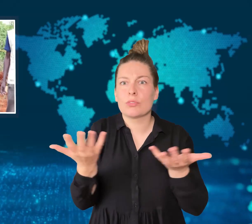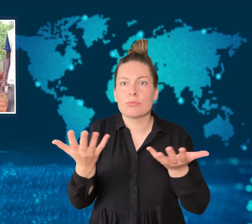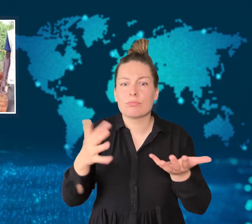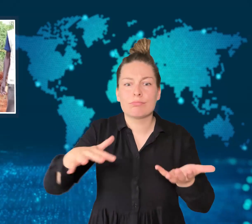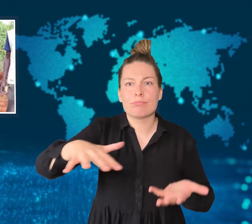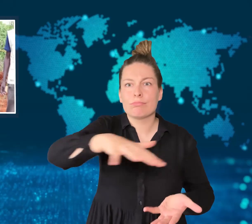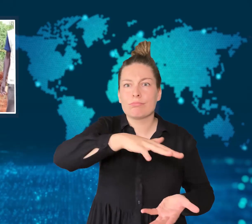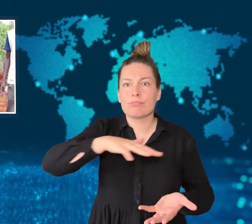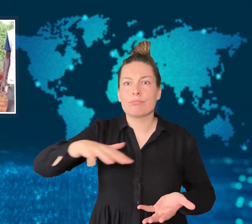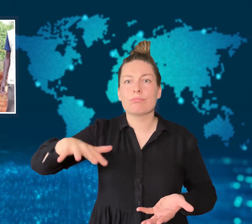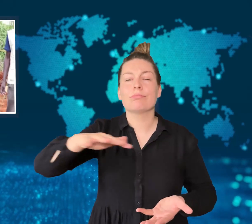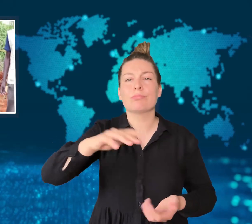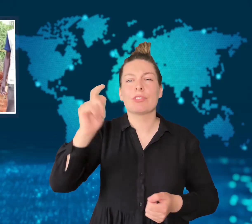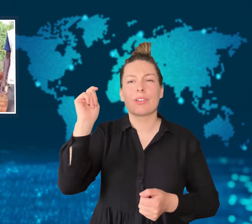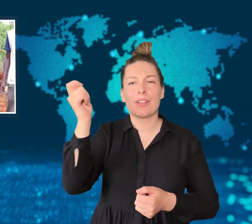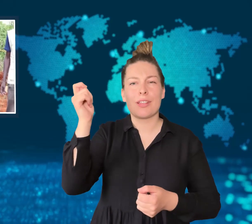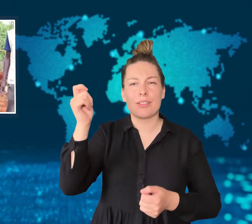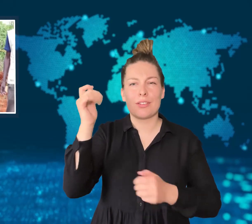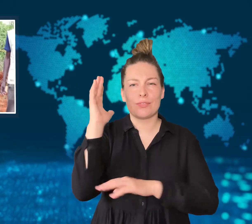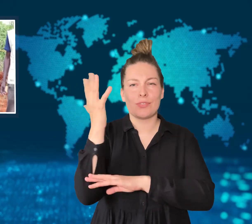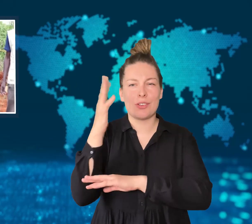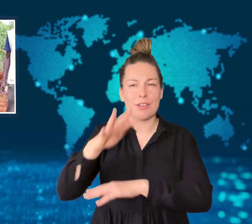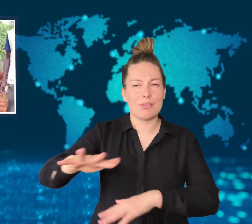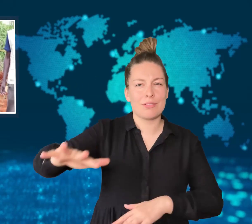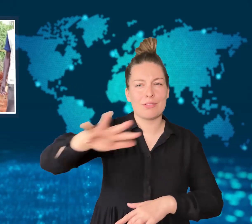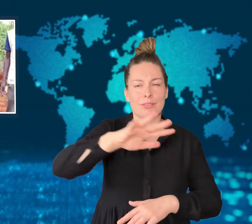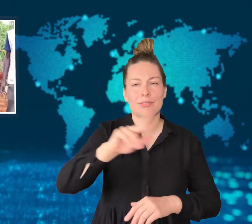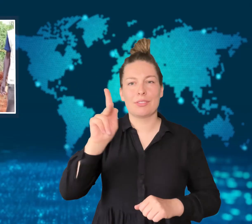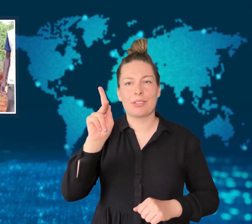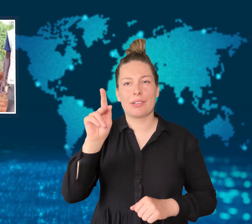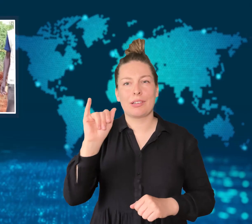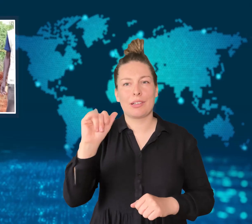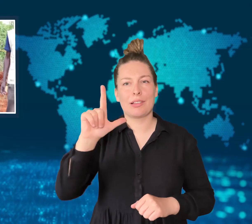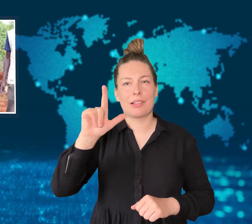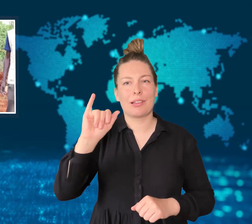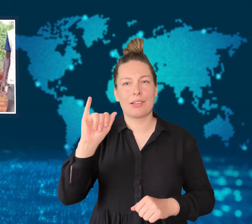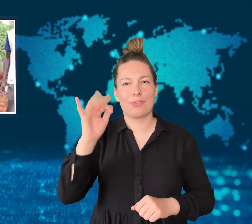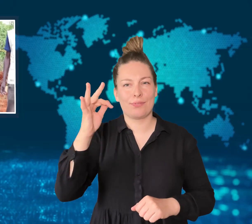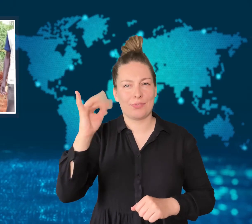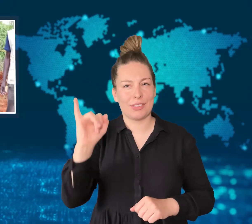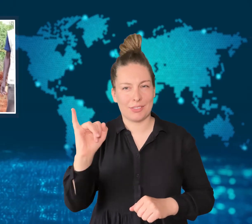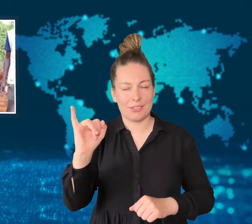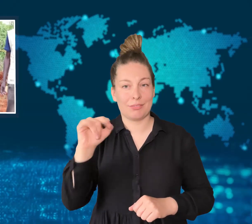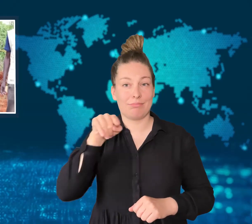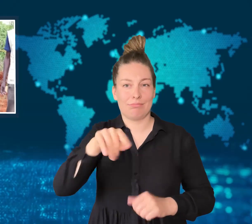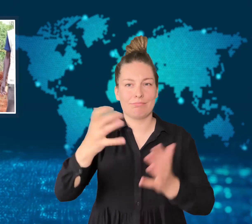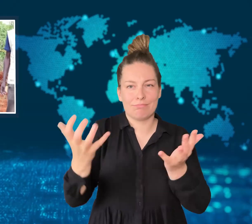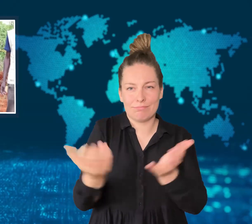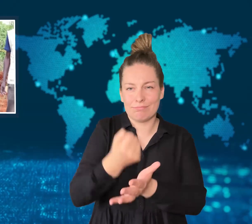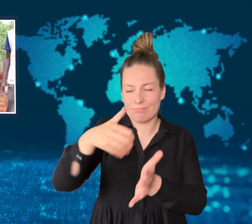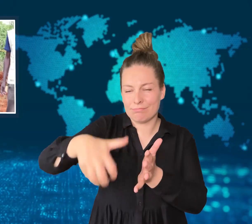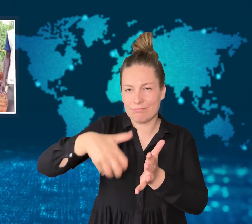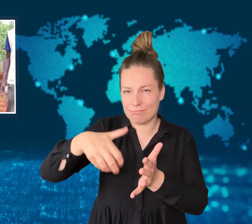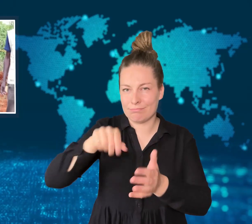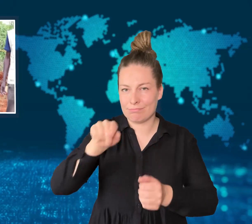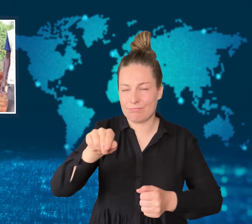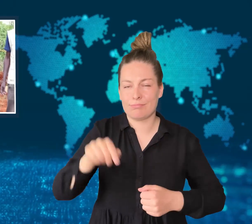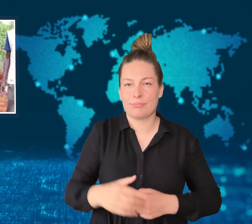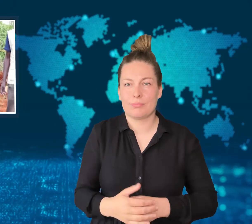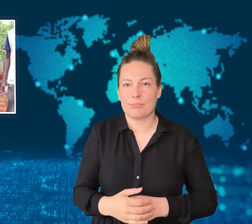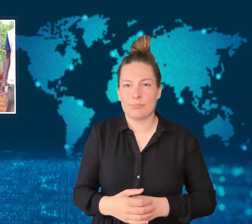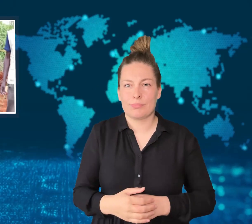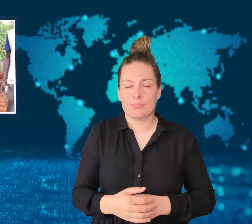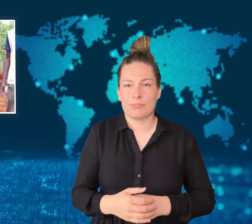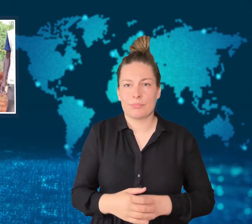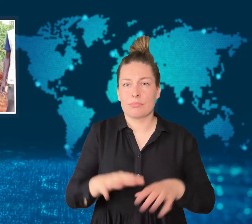In all, 179 people linked to the cult are believed dead, some